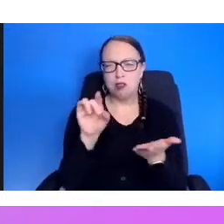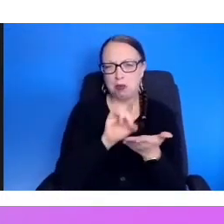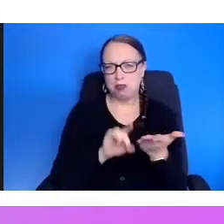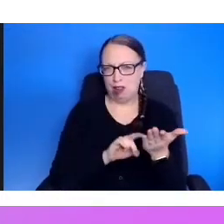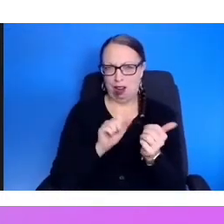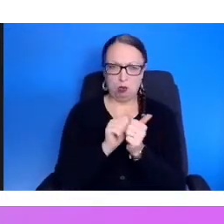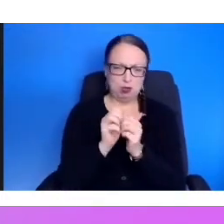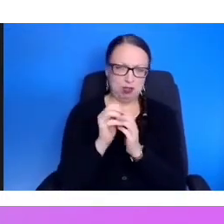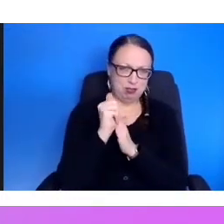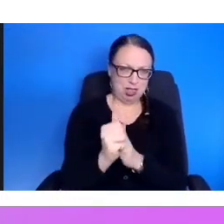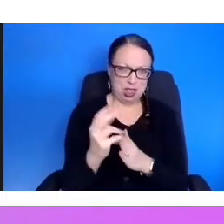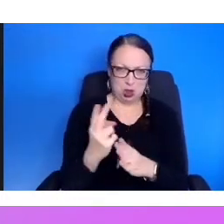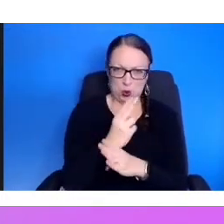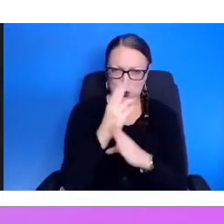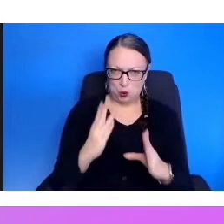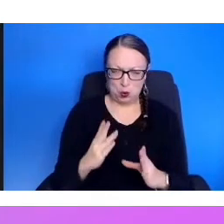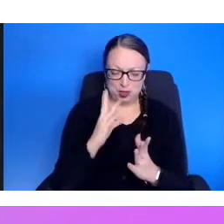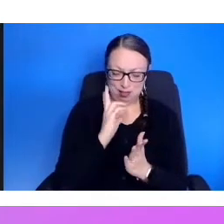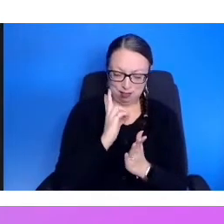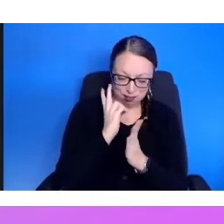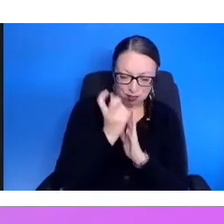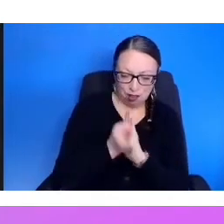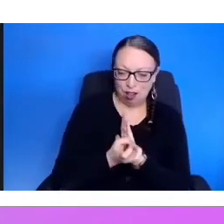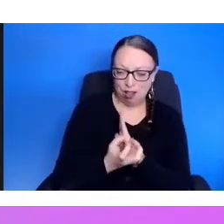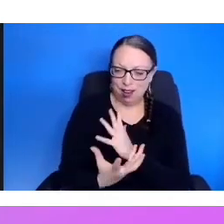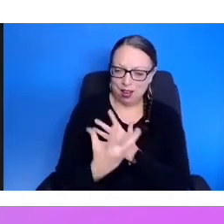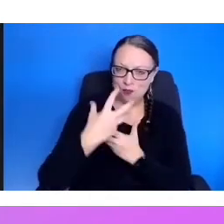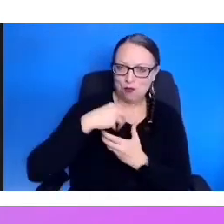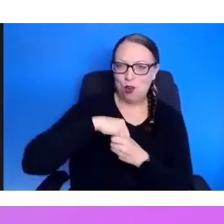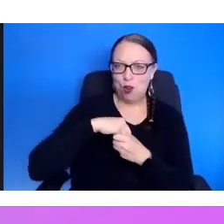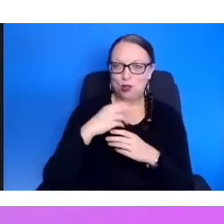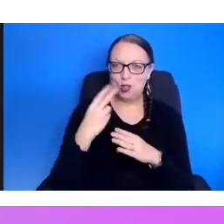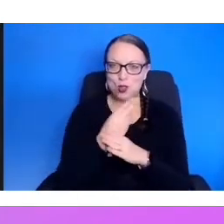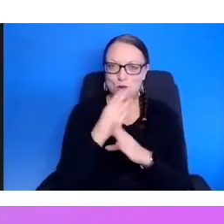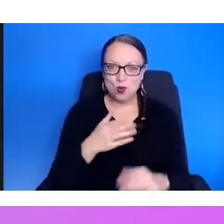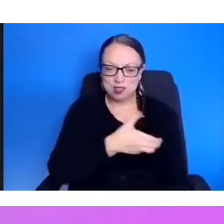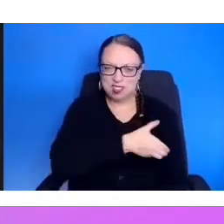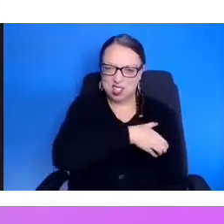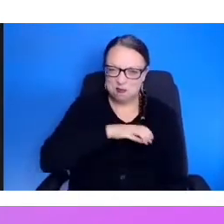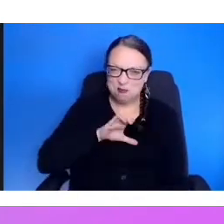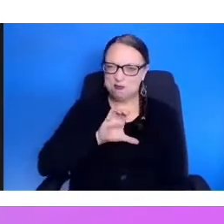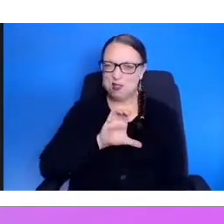this engages them, it empowers them you know nothing about us without us, right?